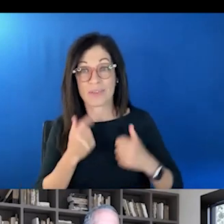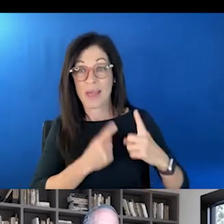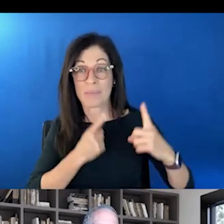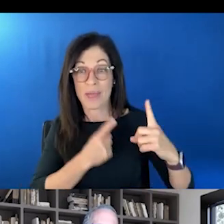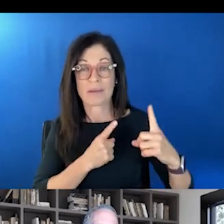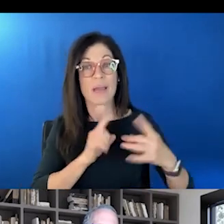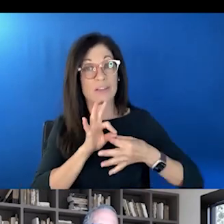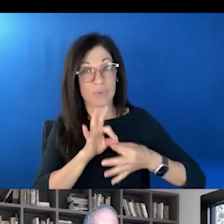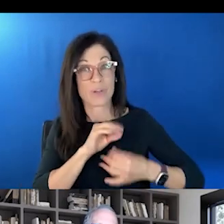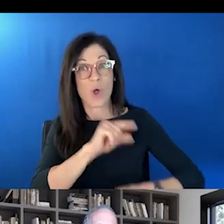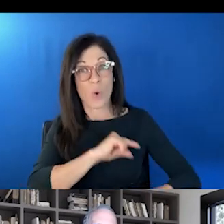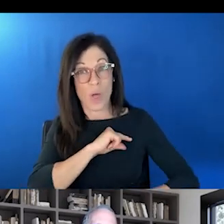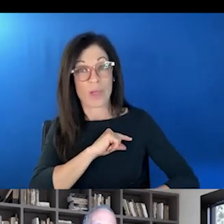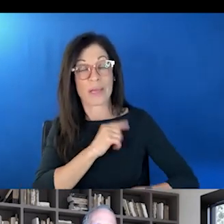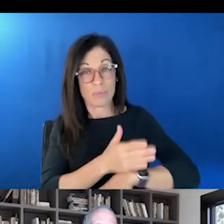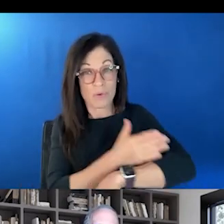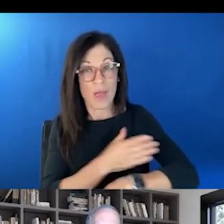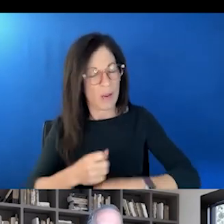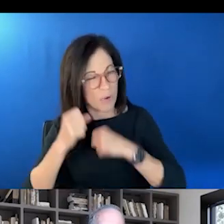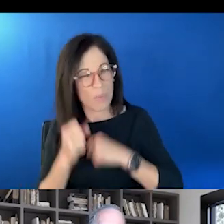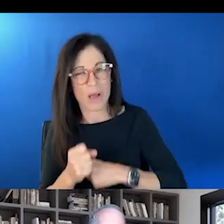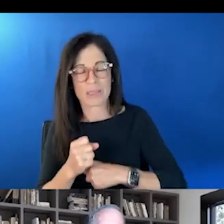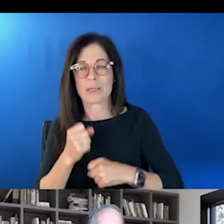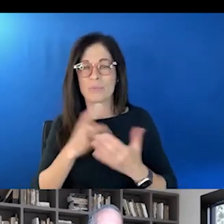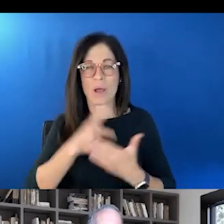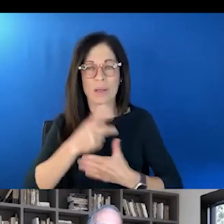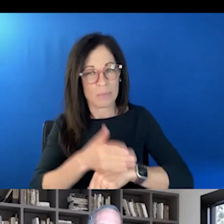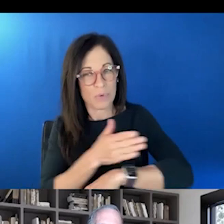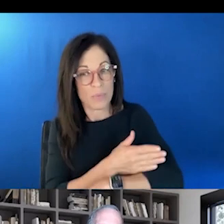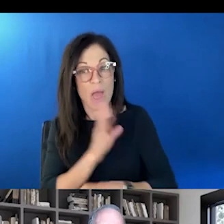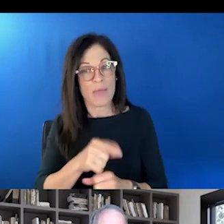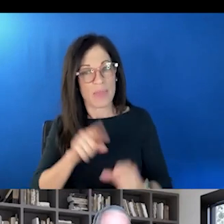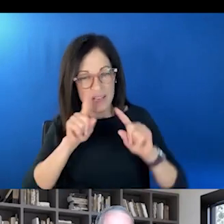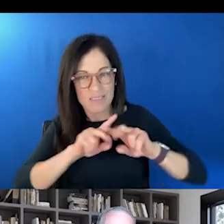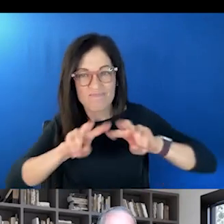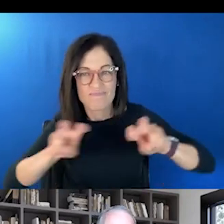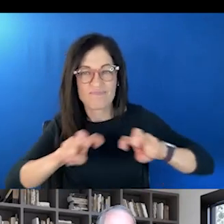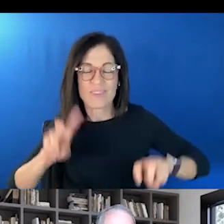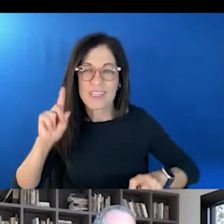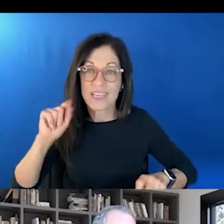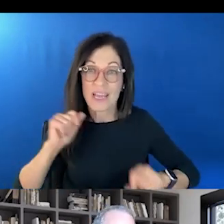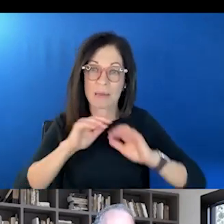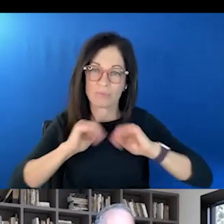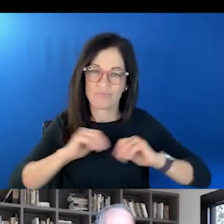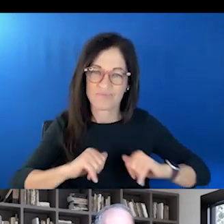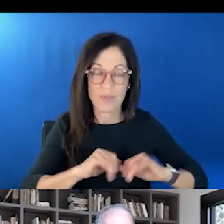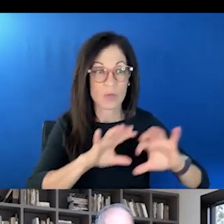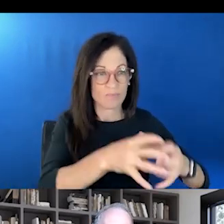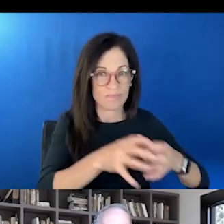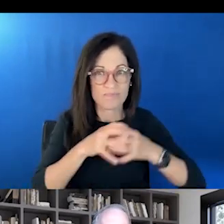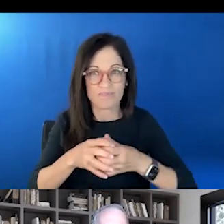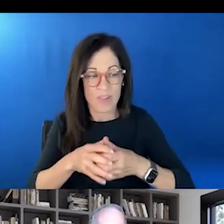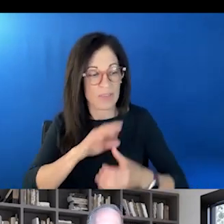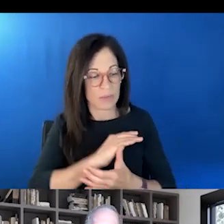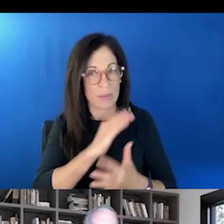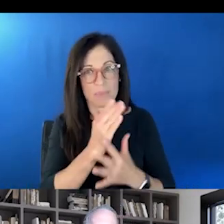THEY WENT TO THE DATA AND BEGAN TO TEAR IT DOWN INTO STEPS AND HAND WASHING